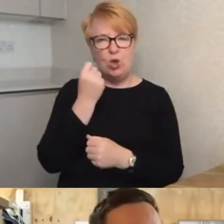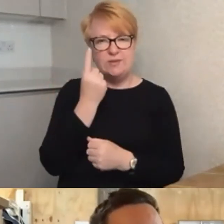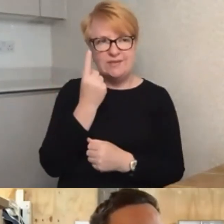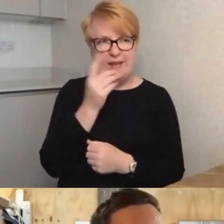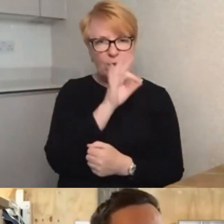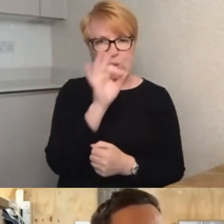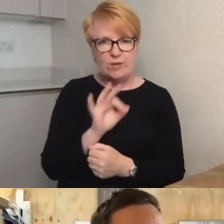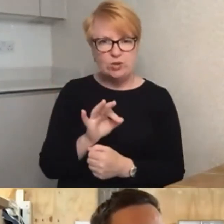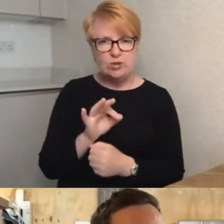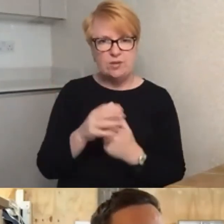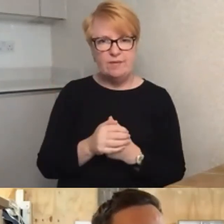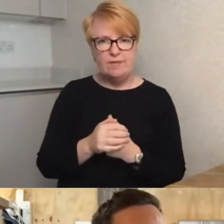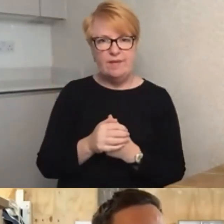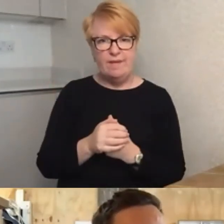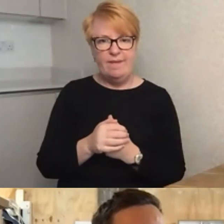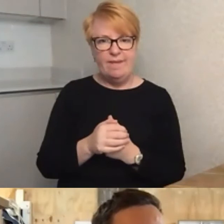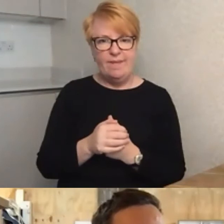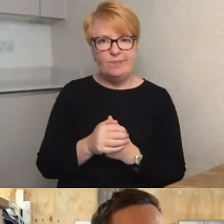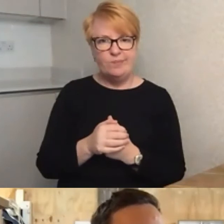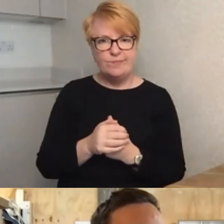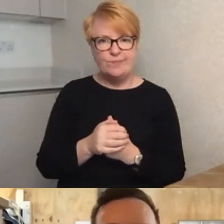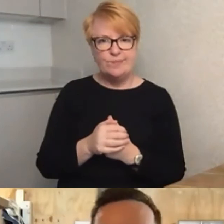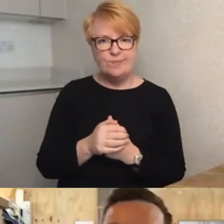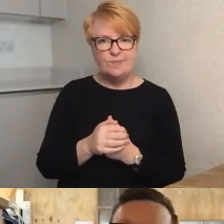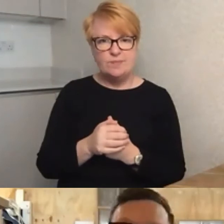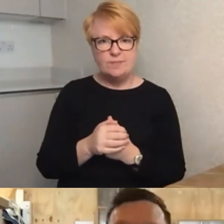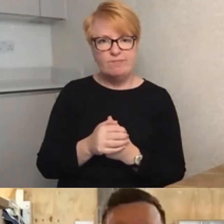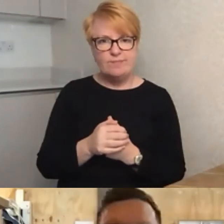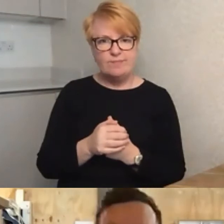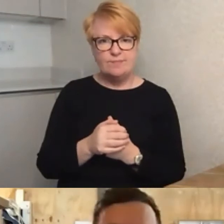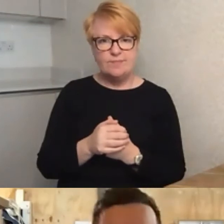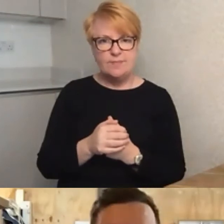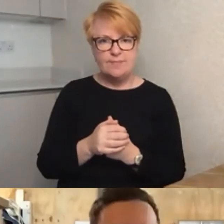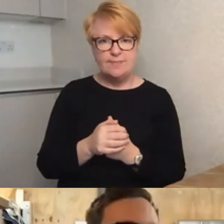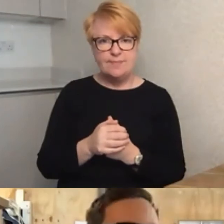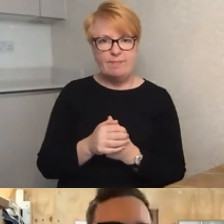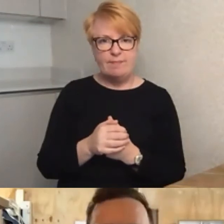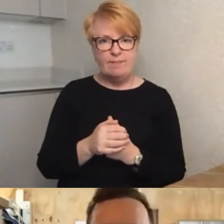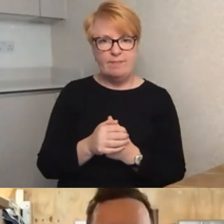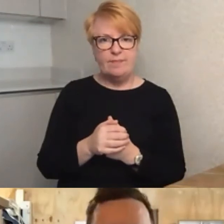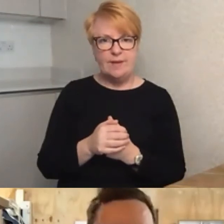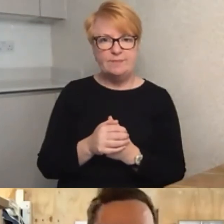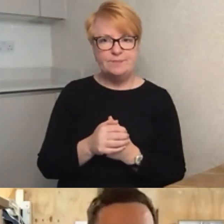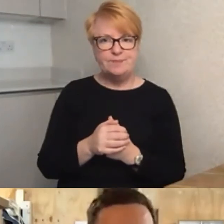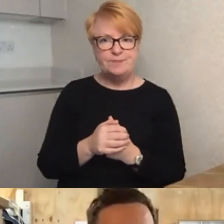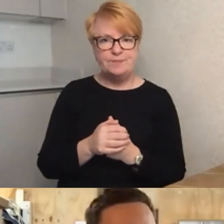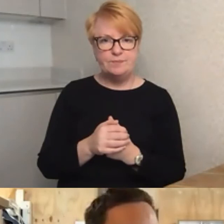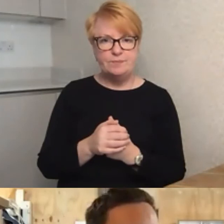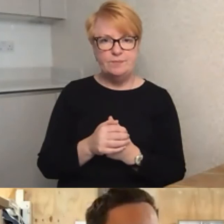helps to create a sort of correlation with the people you work with? So, what, how - okay, so is it around expectations?